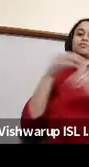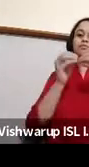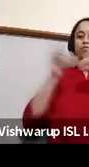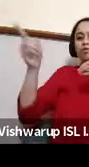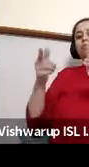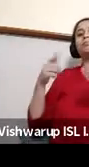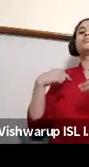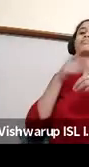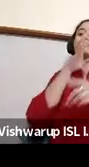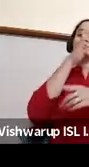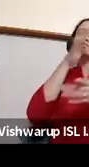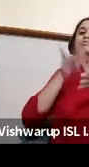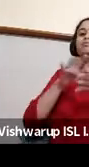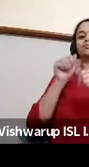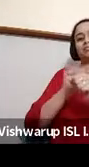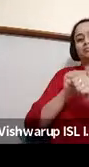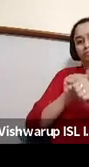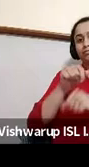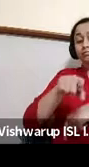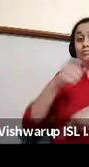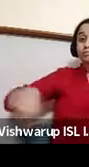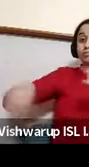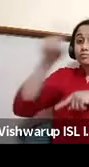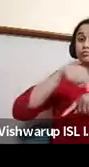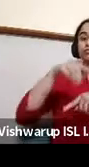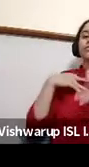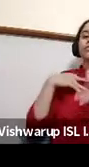objects such as the copper armband were among a range of references and attitudes that people